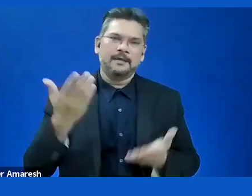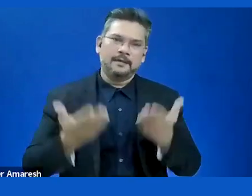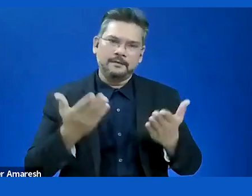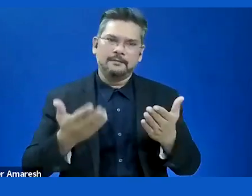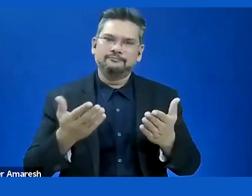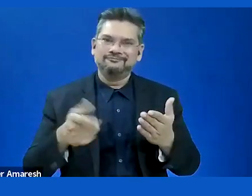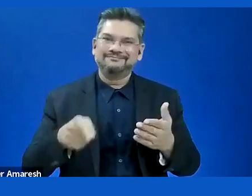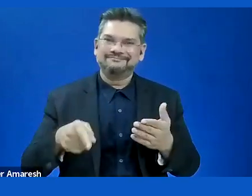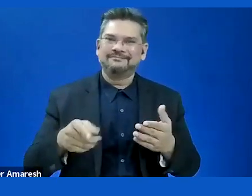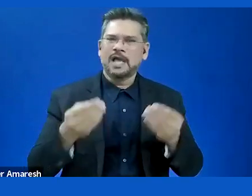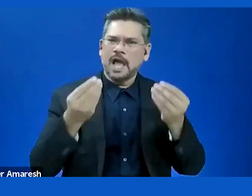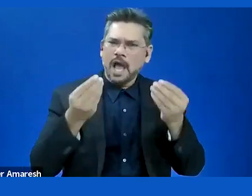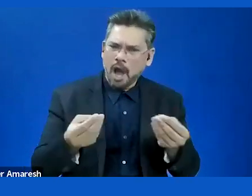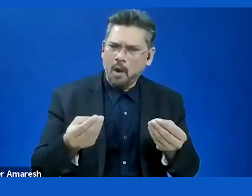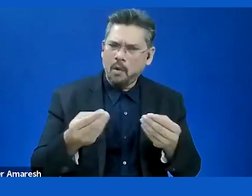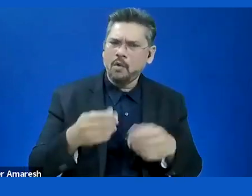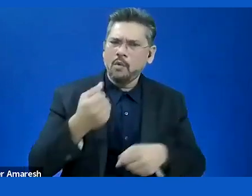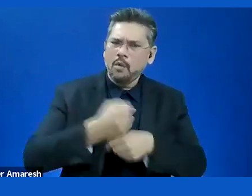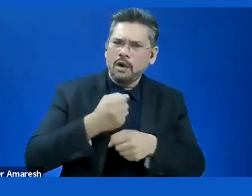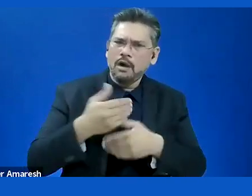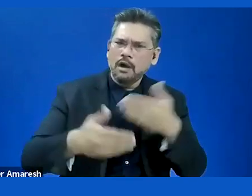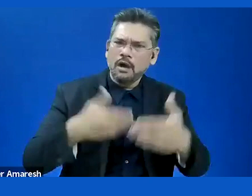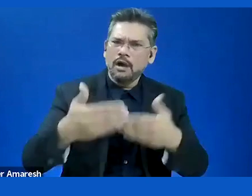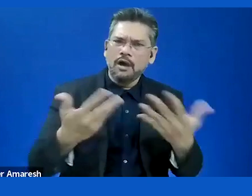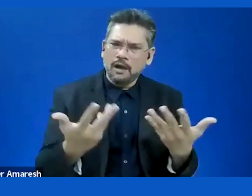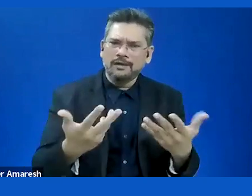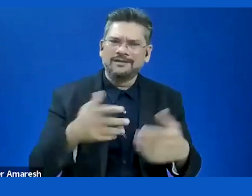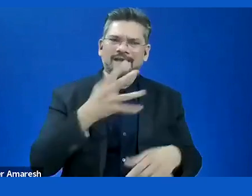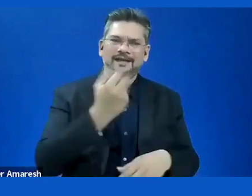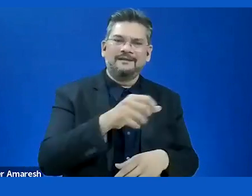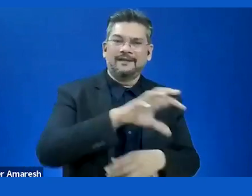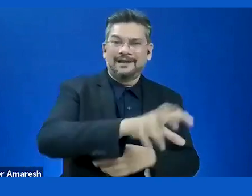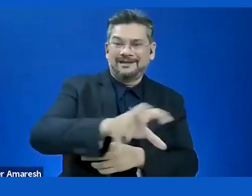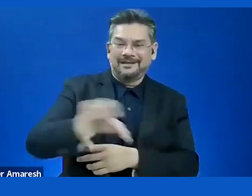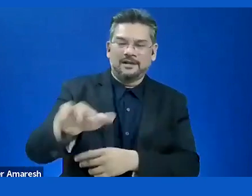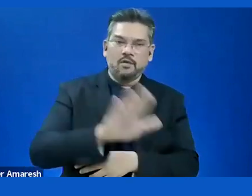national market surveillance authorities which are responsible for ensuring product and serves